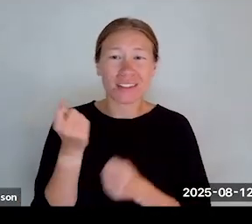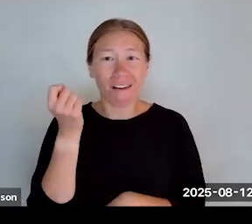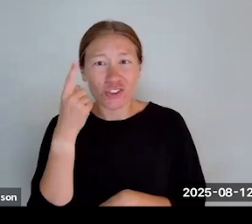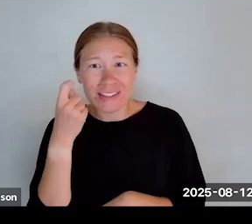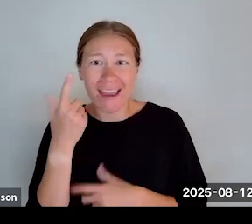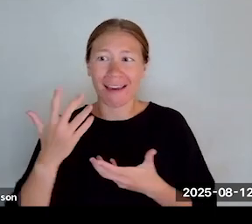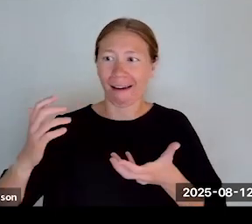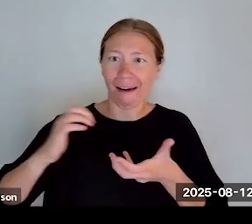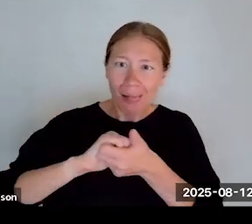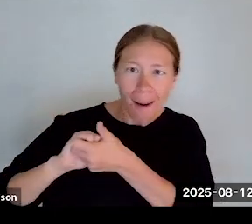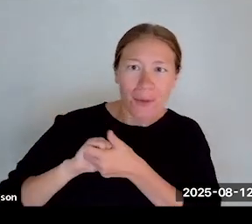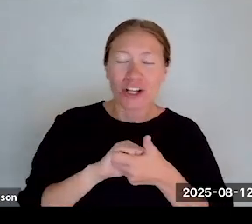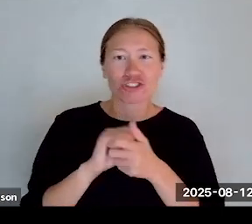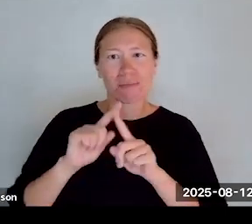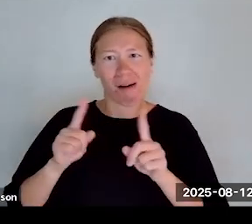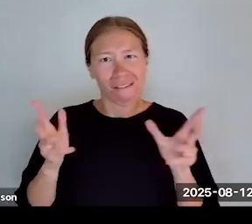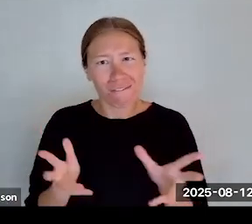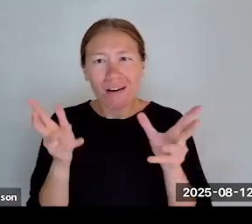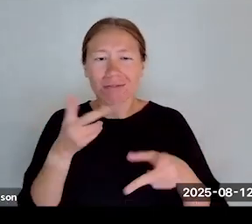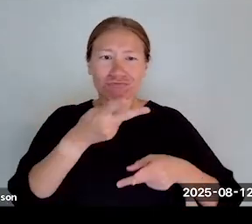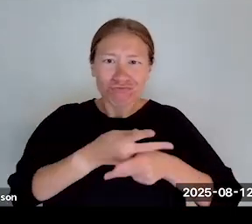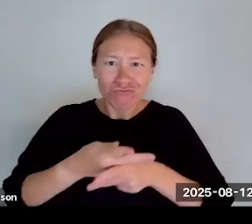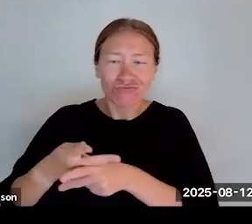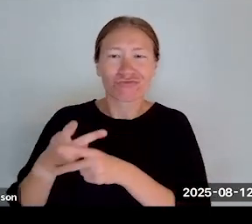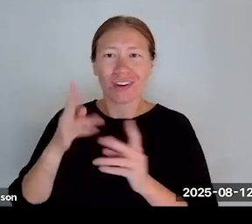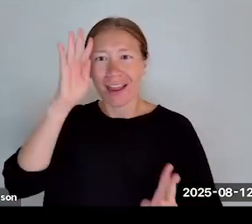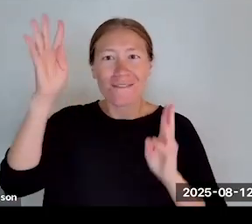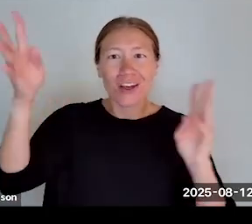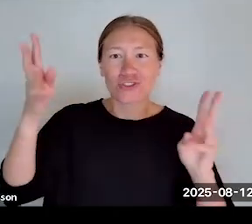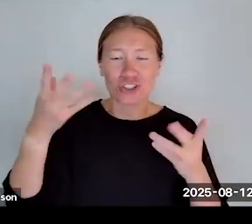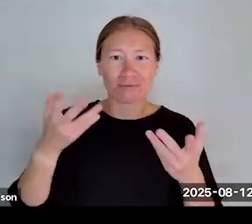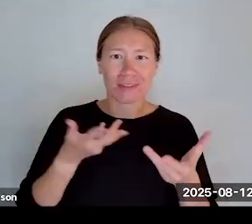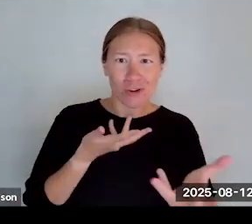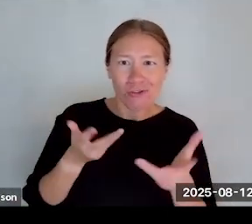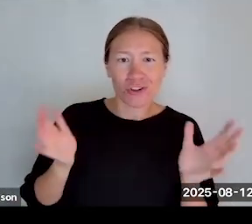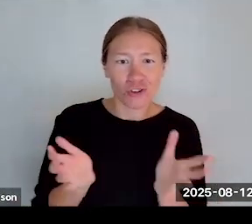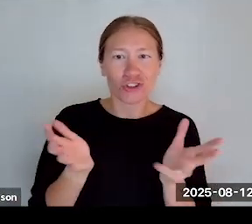but also fosters innovation by encouraging open and meaningful exchanges of ideas.